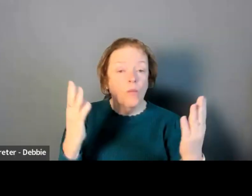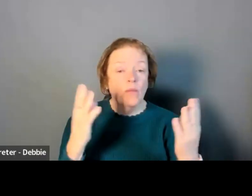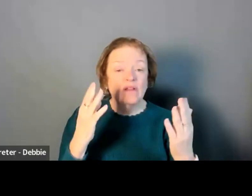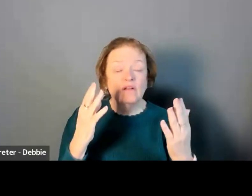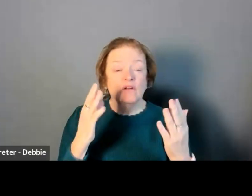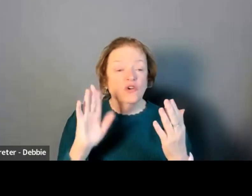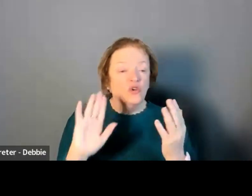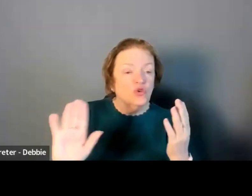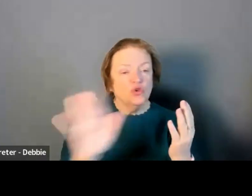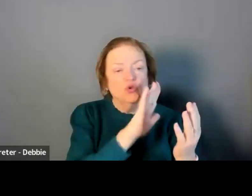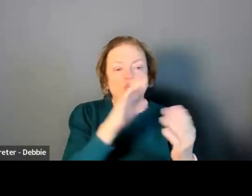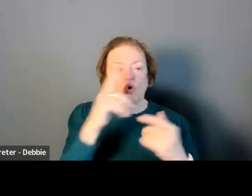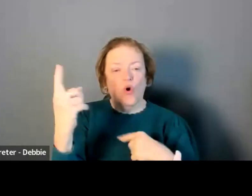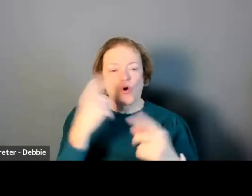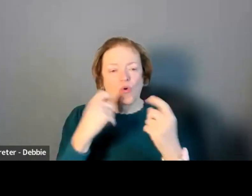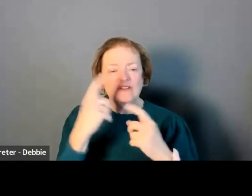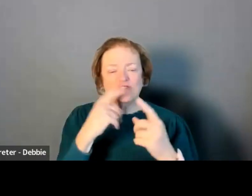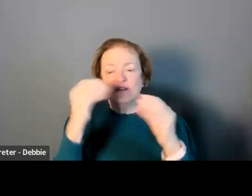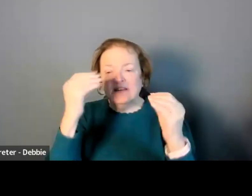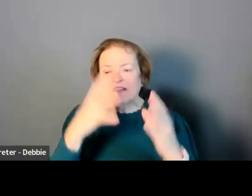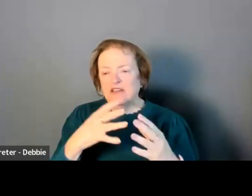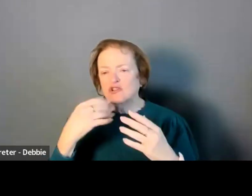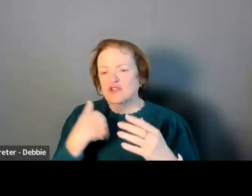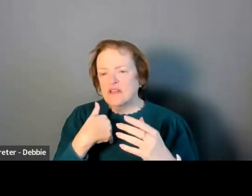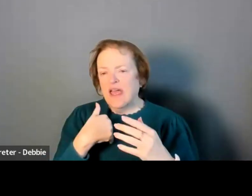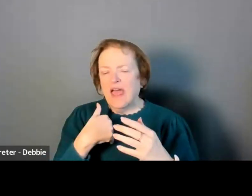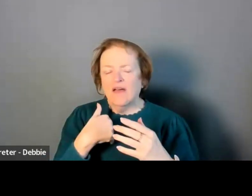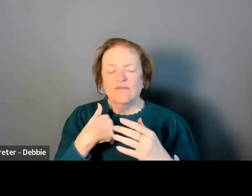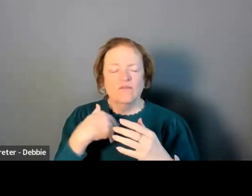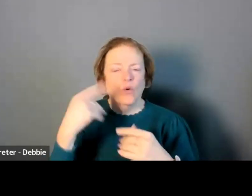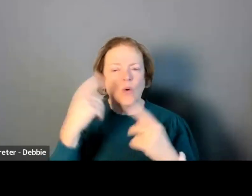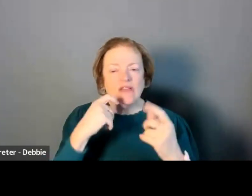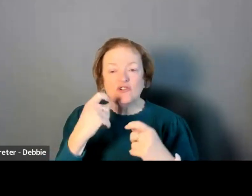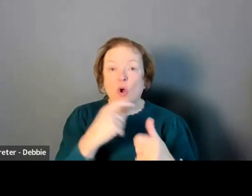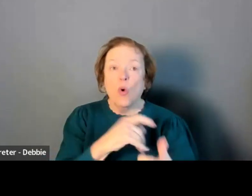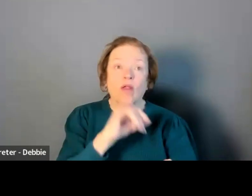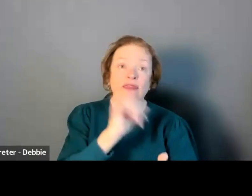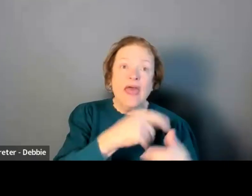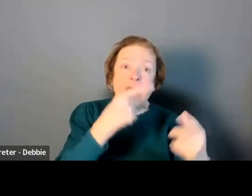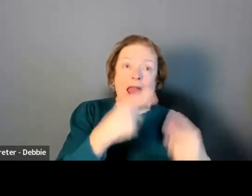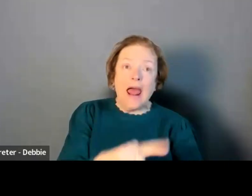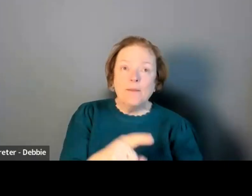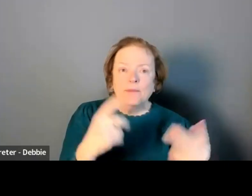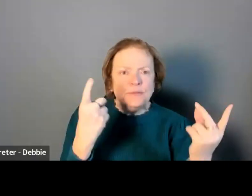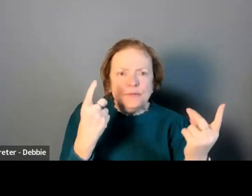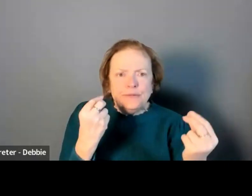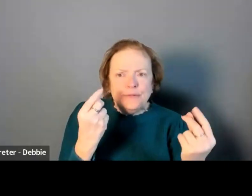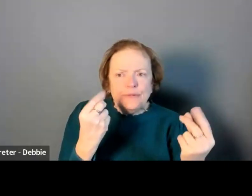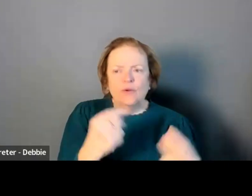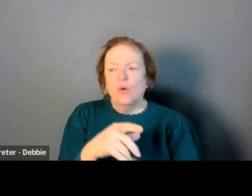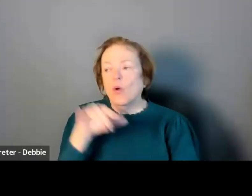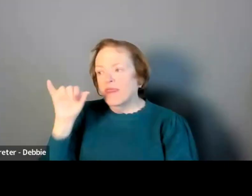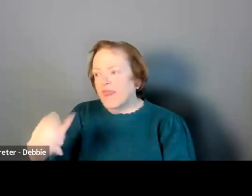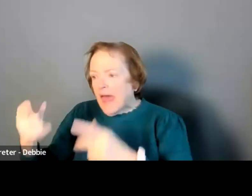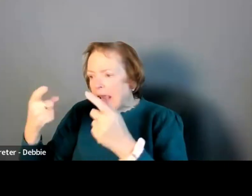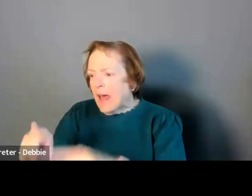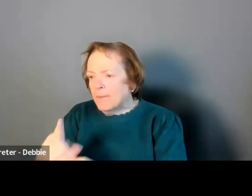They always have questions about, hey, this happened or that happened. shoot away, and, oh, FYI, sorry, I have